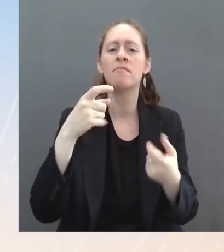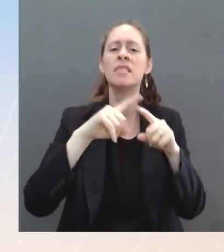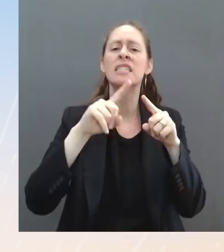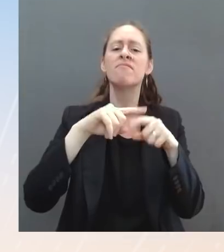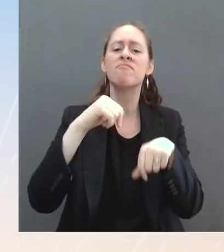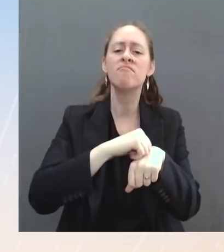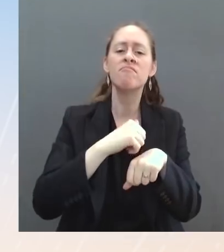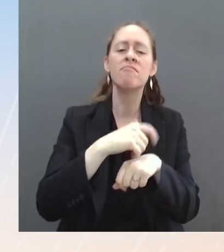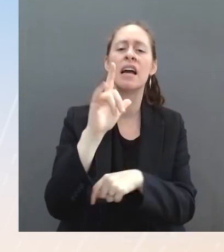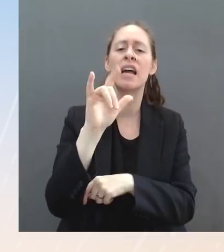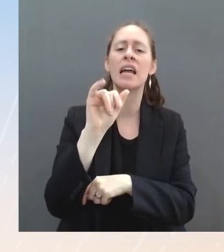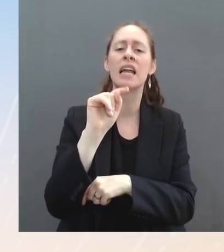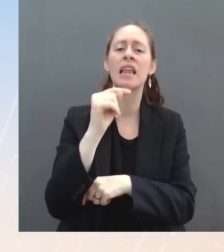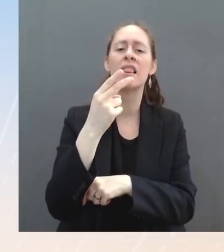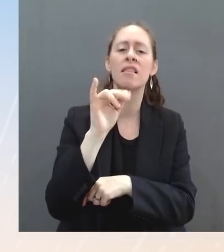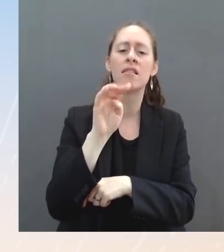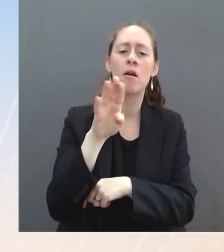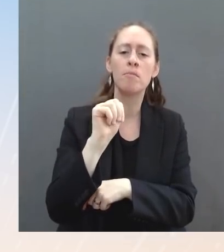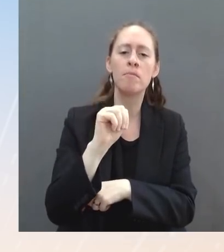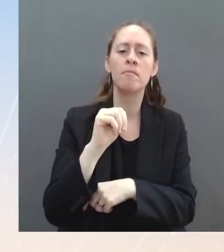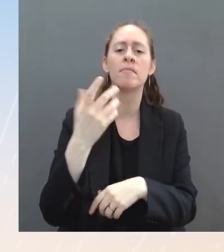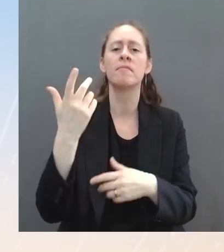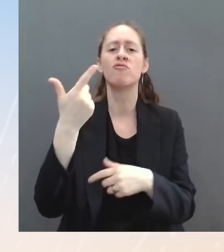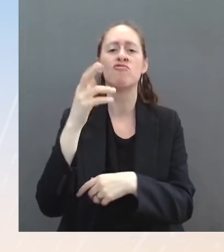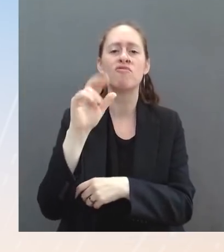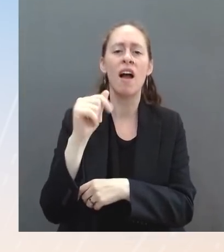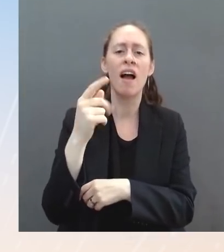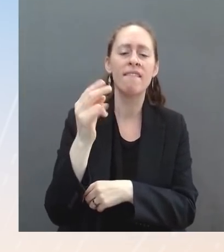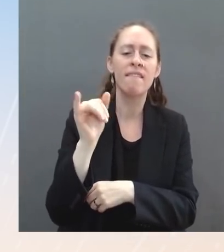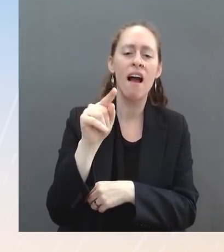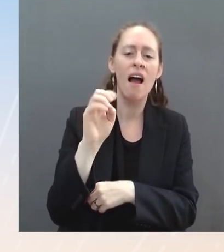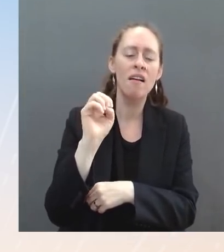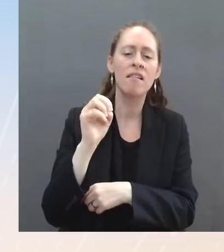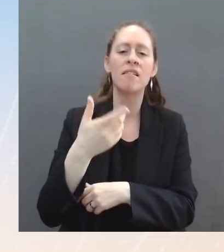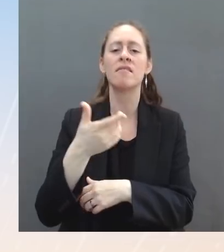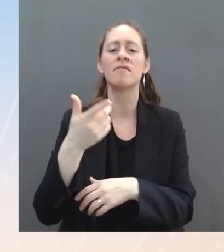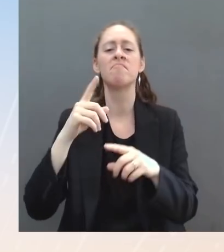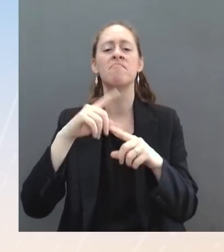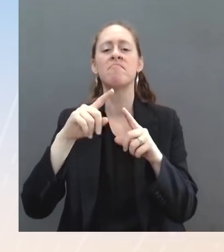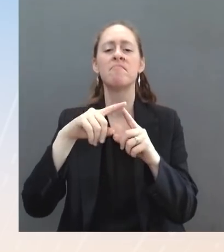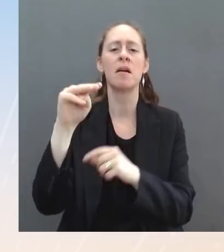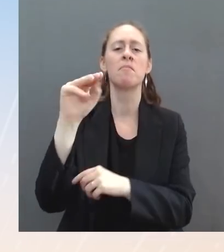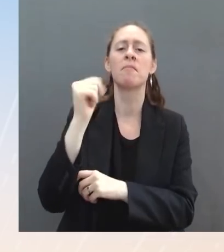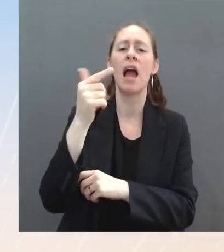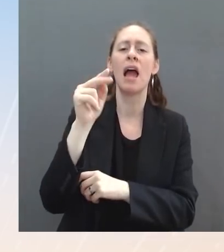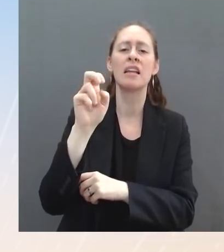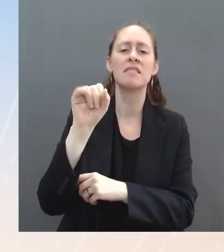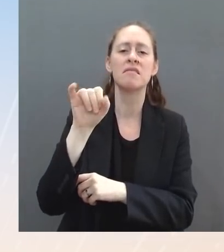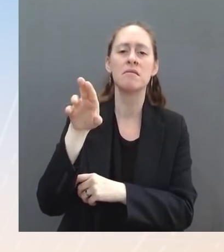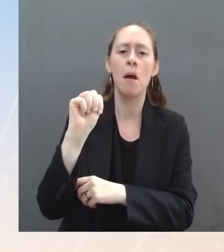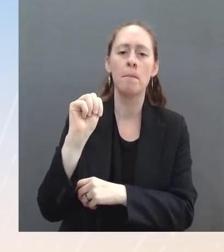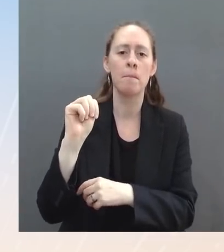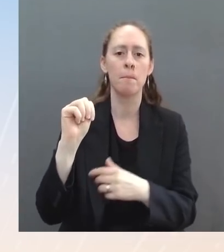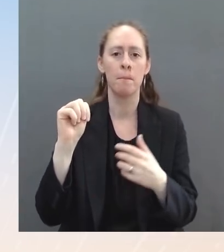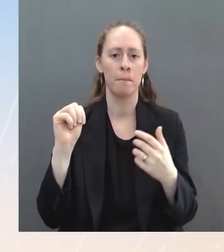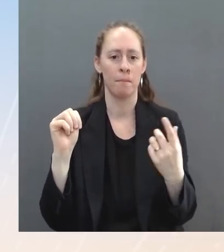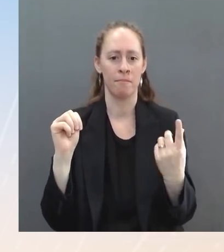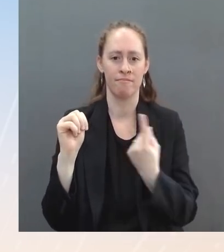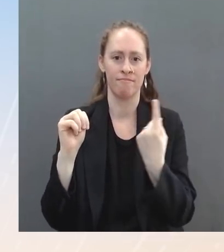My guess is that's the first time in the White House briefing room someone has said "manganese." These are critical minerals.